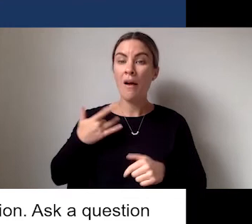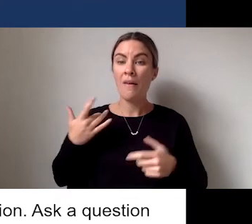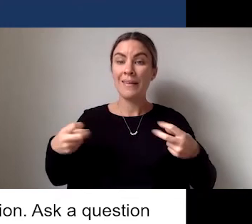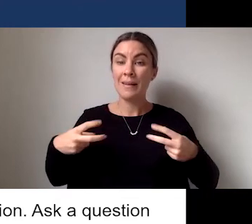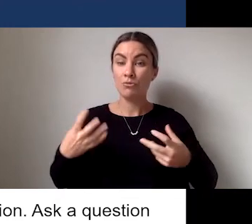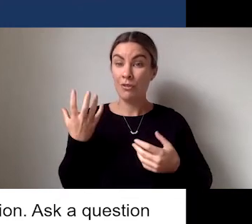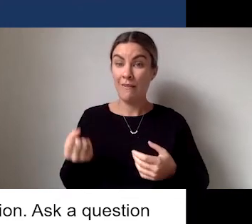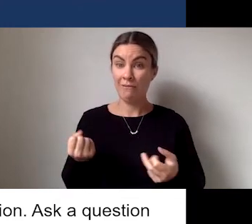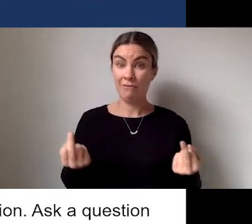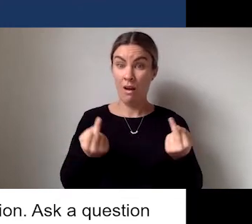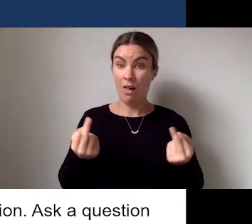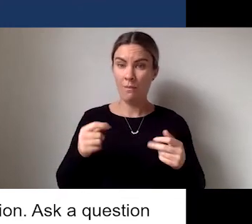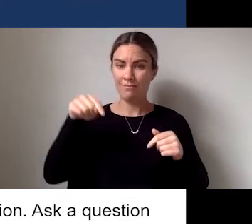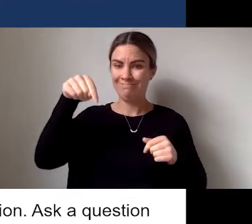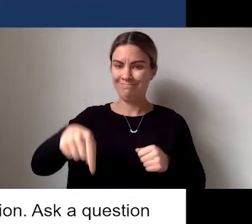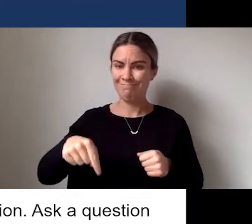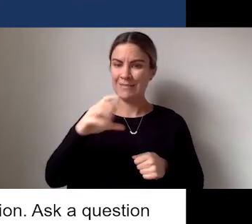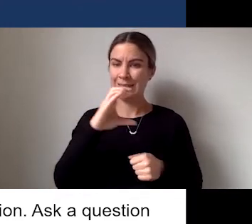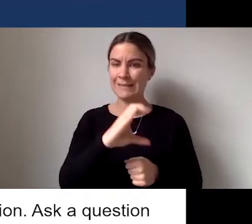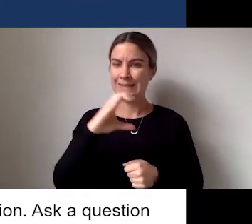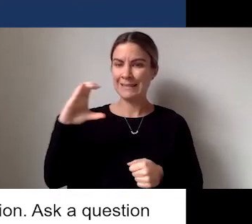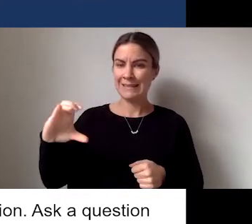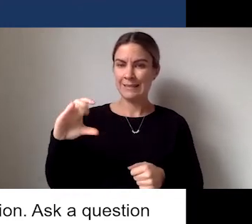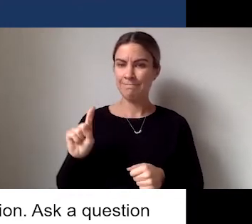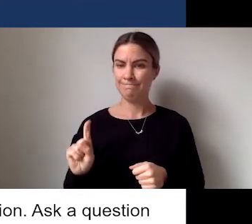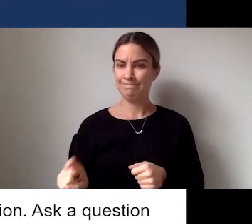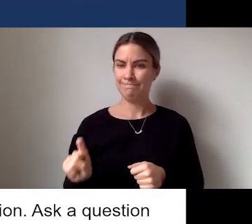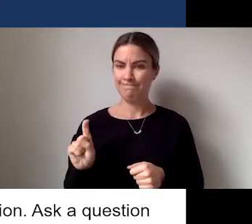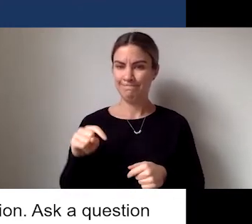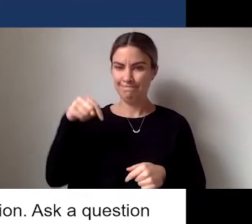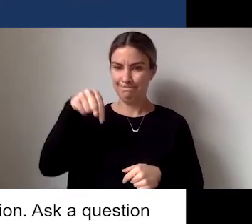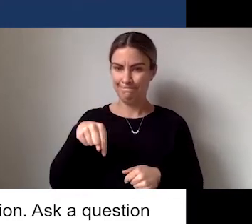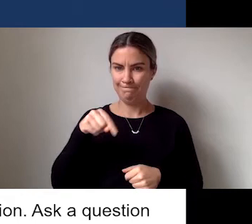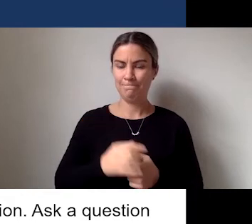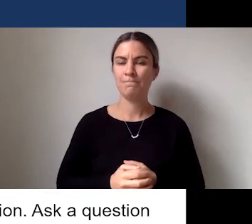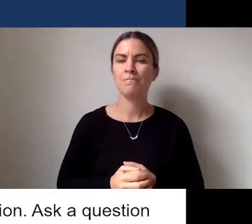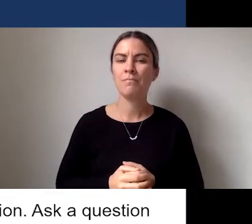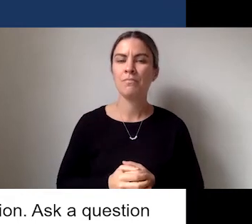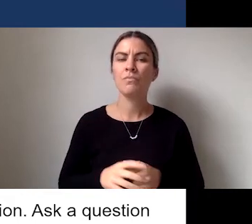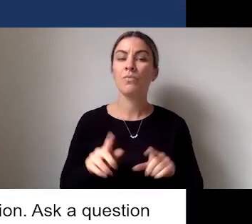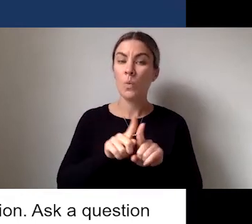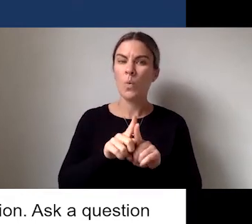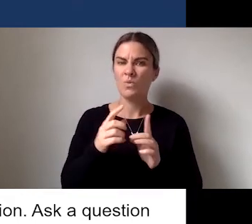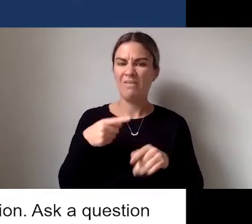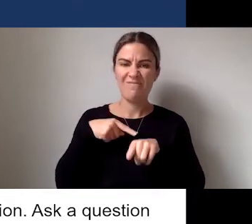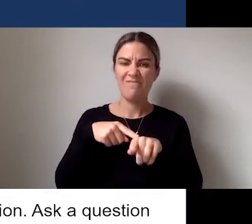You can turn it on by pressing the "CC" button at the bottom of the window. And also, pull out the full transcript.